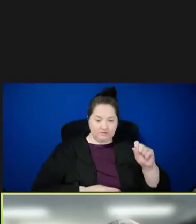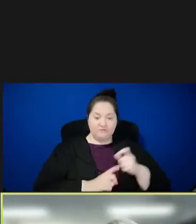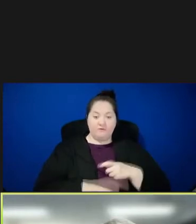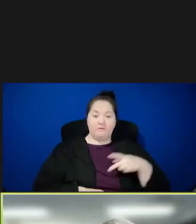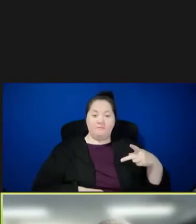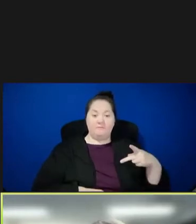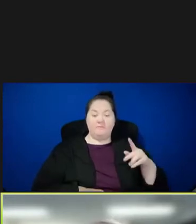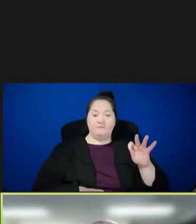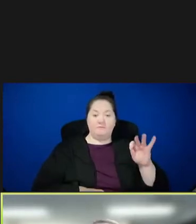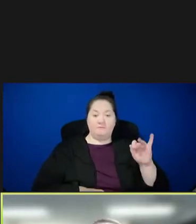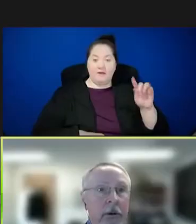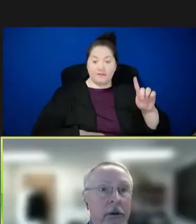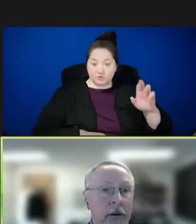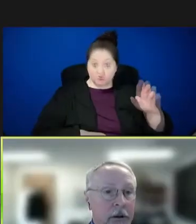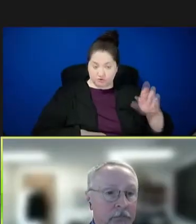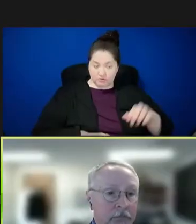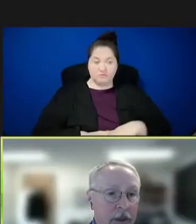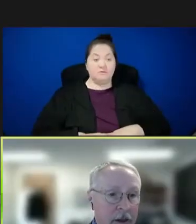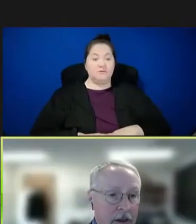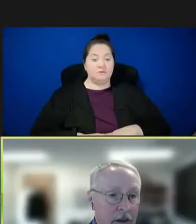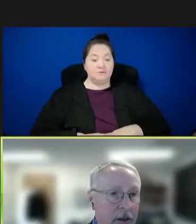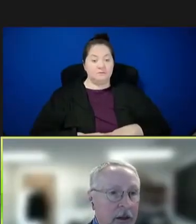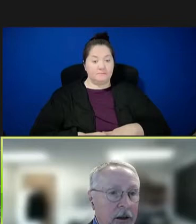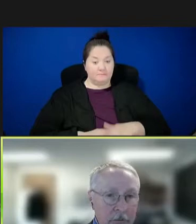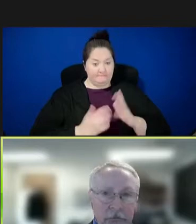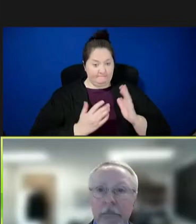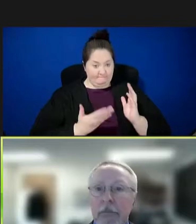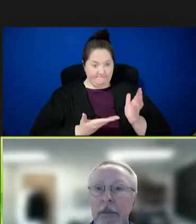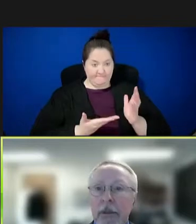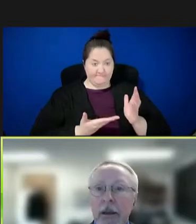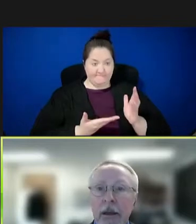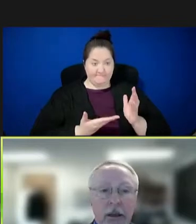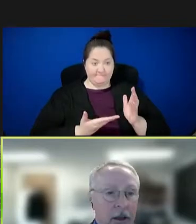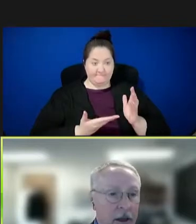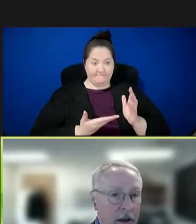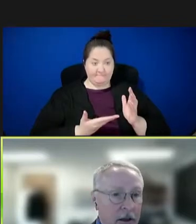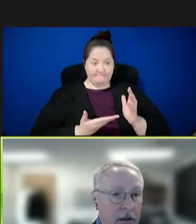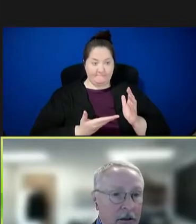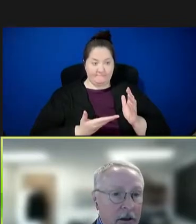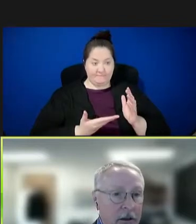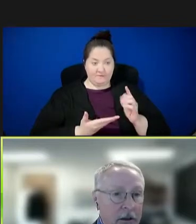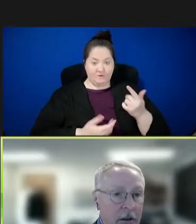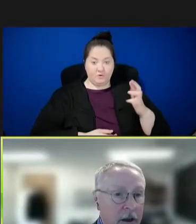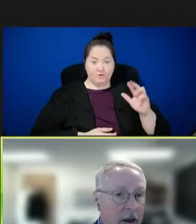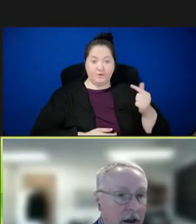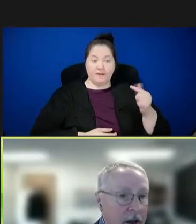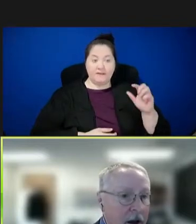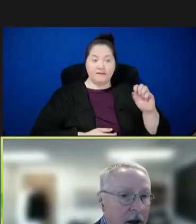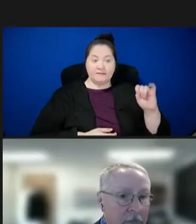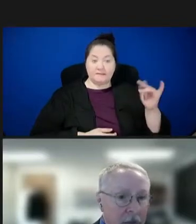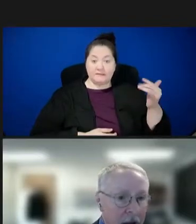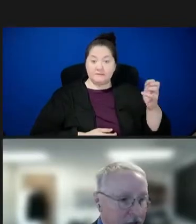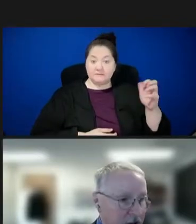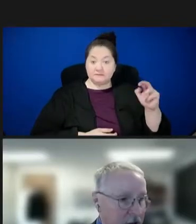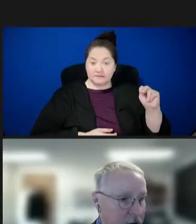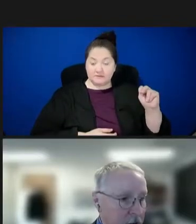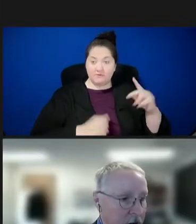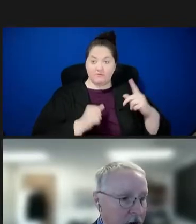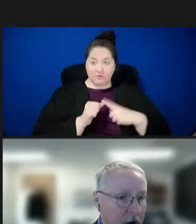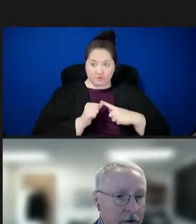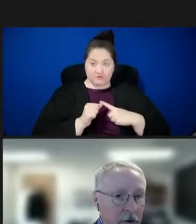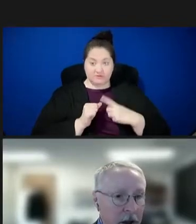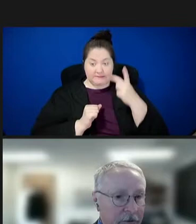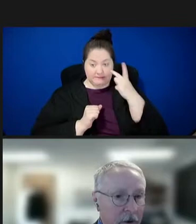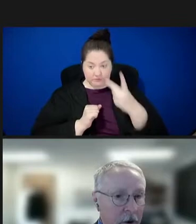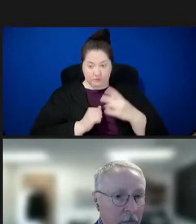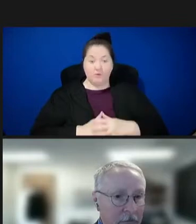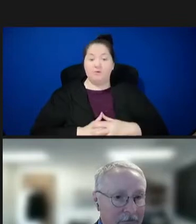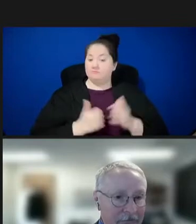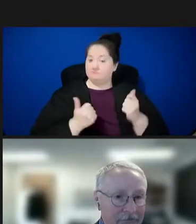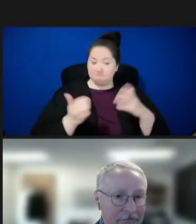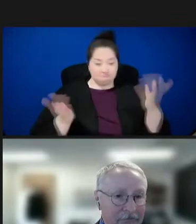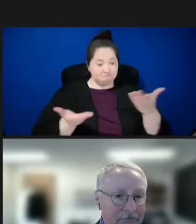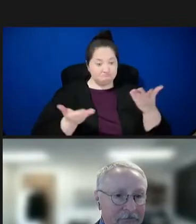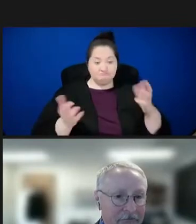we have your slides up. And I see you on. You have the floor.